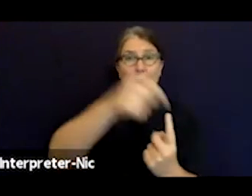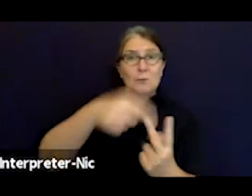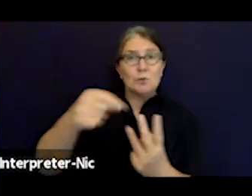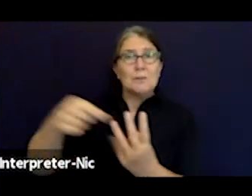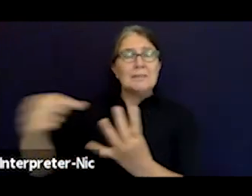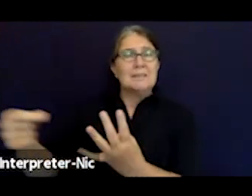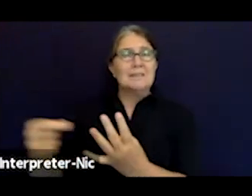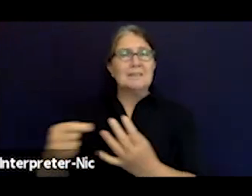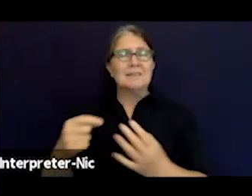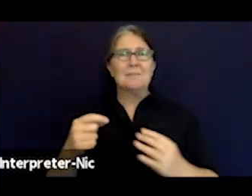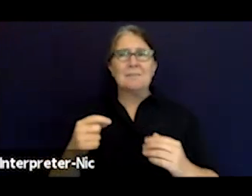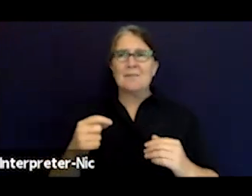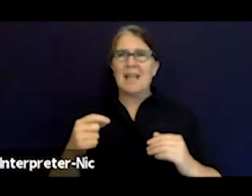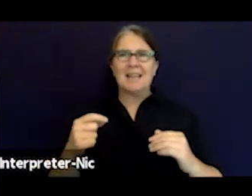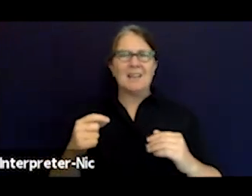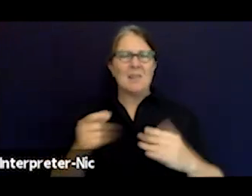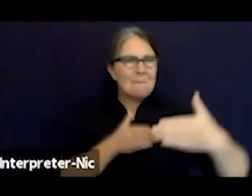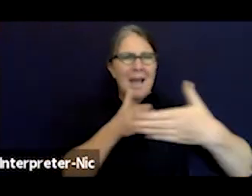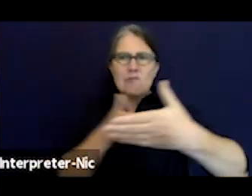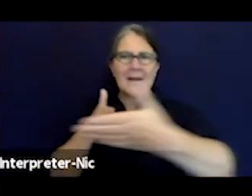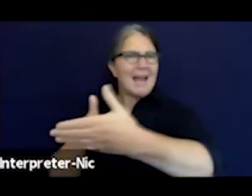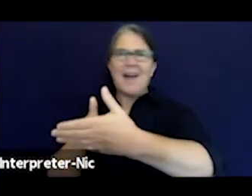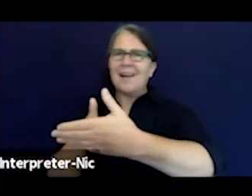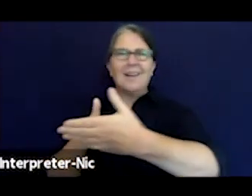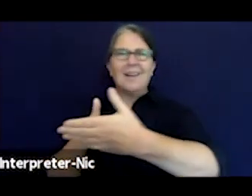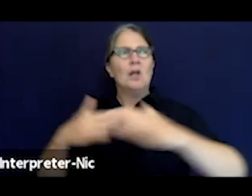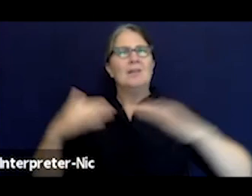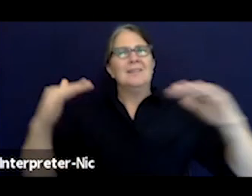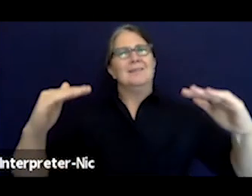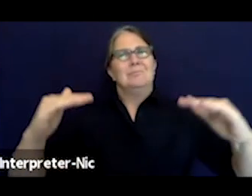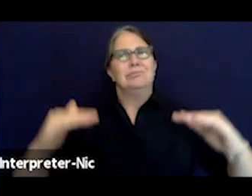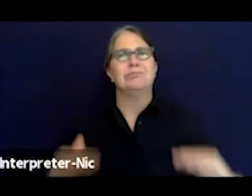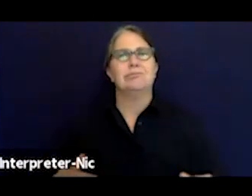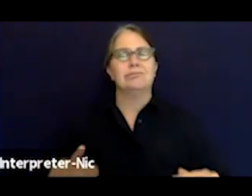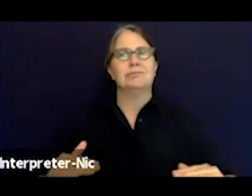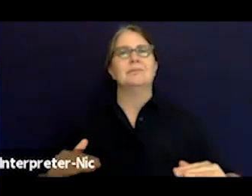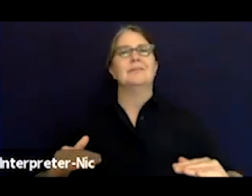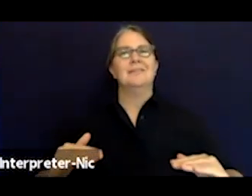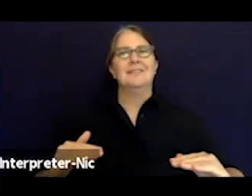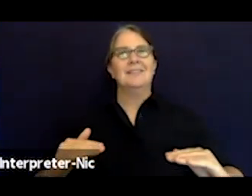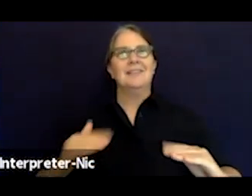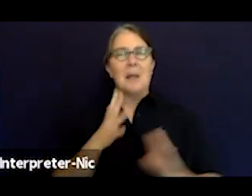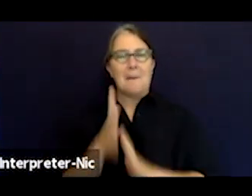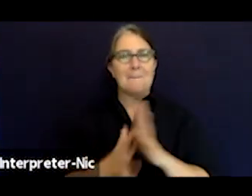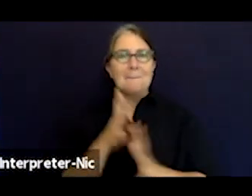those barriers for students and that means we're lowering the amount of knocking on doors that we